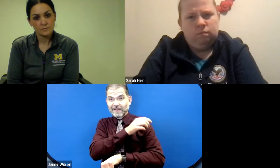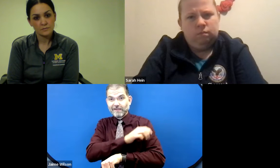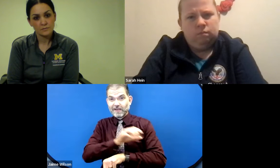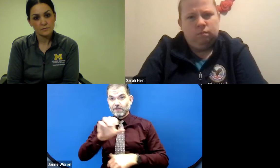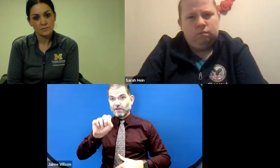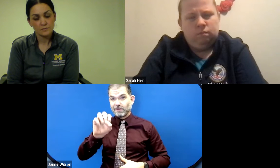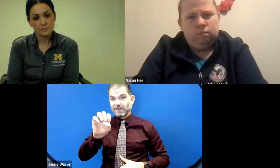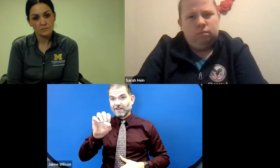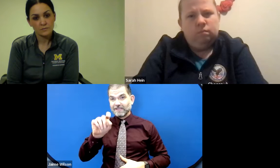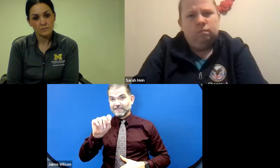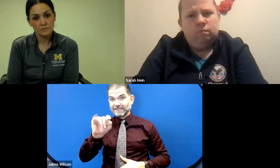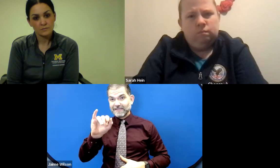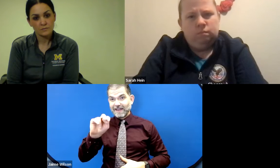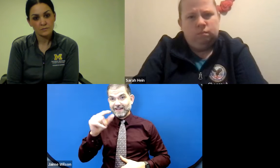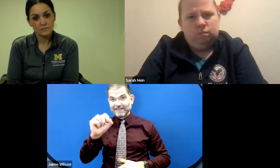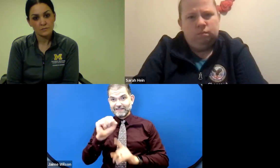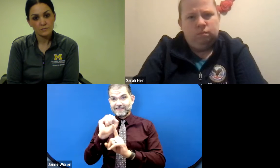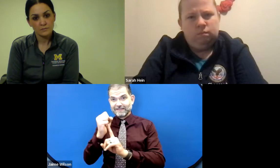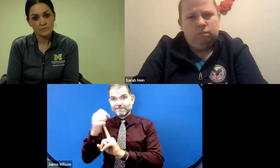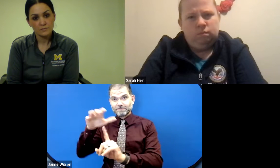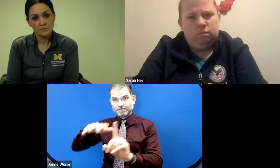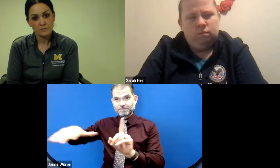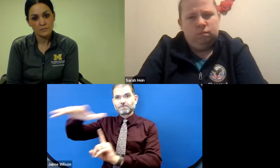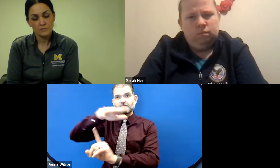ASL Interpreter: that we see ASL Interpreter: in this clinical setting.